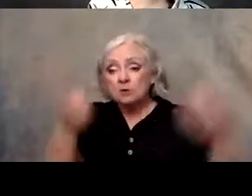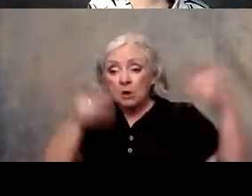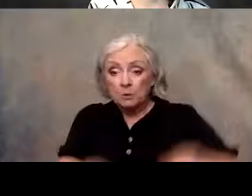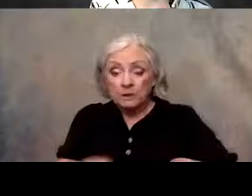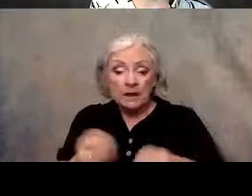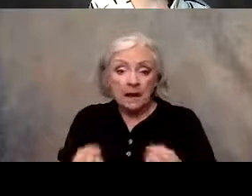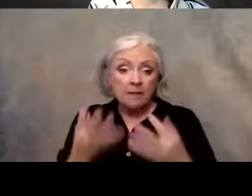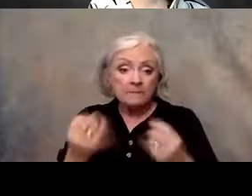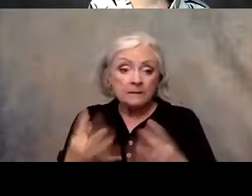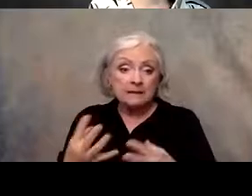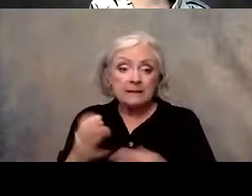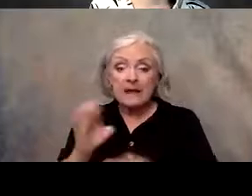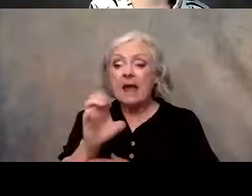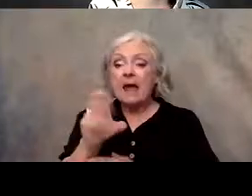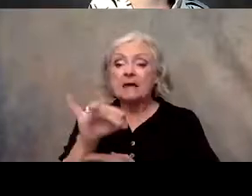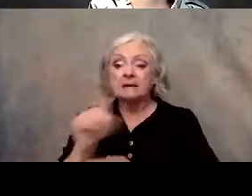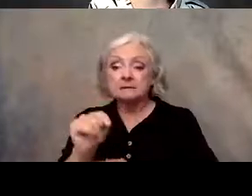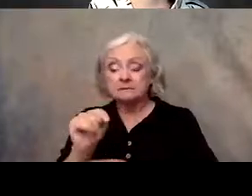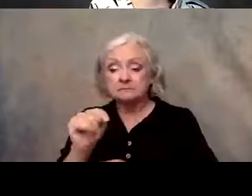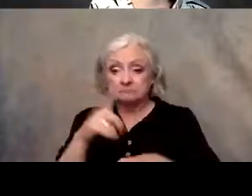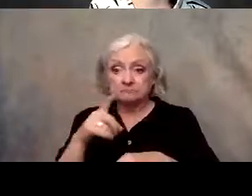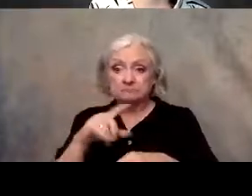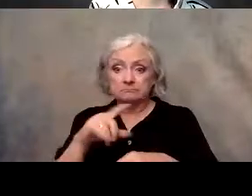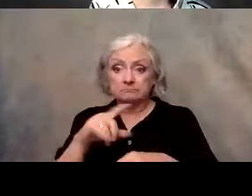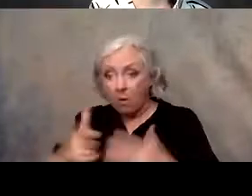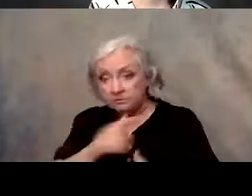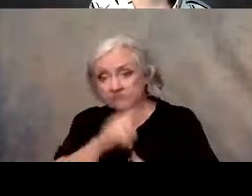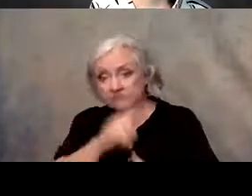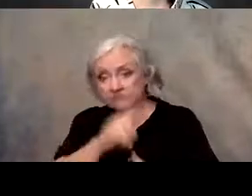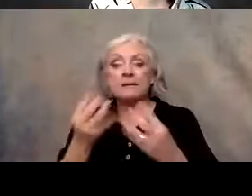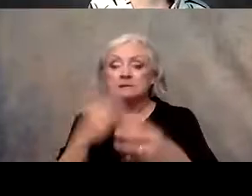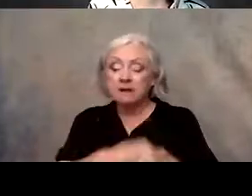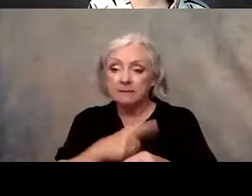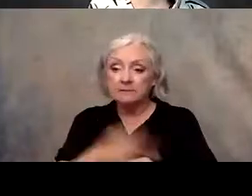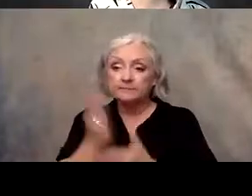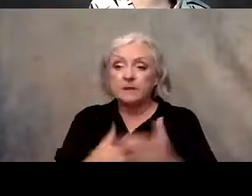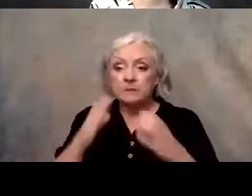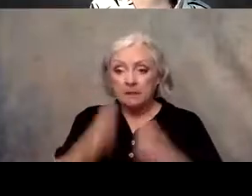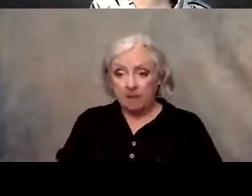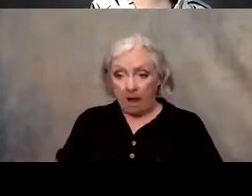we want to include in the original quote for the work. Some clients want us to- want